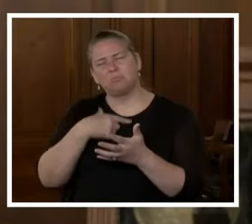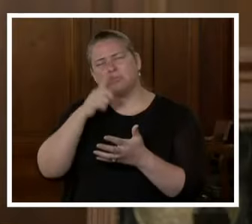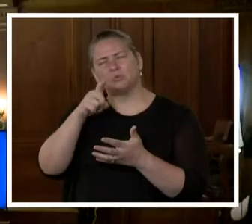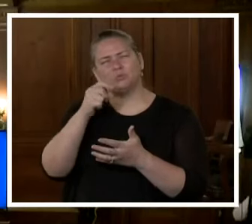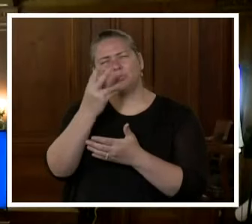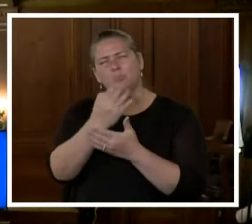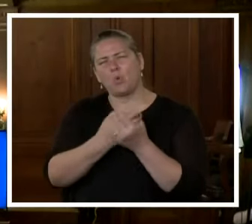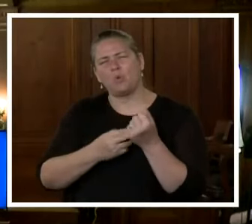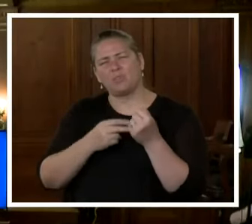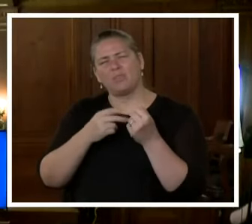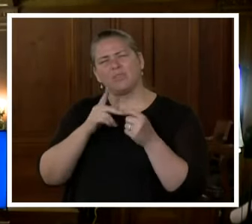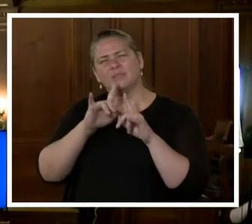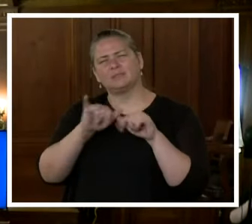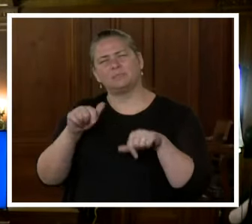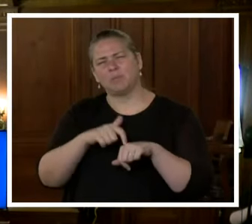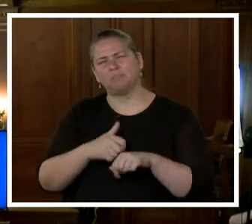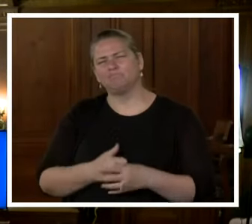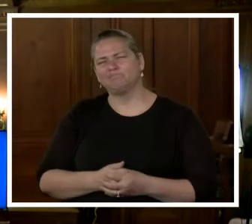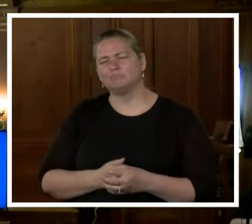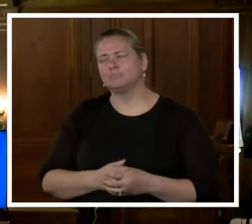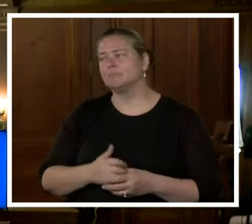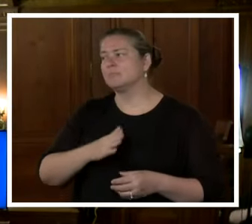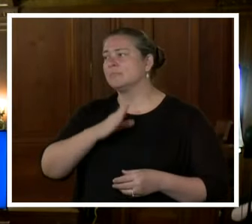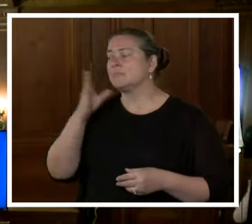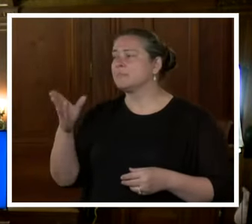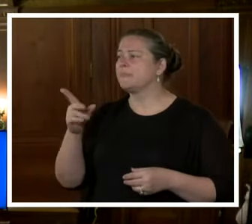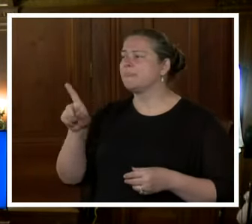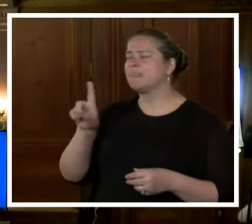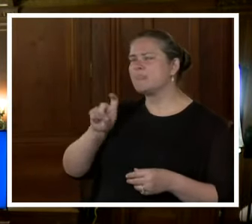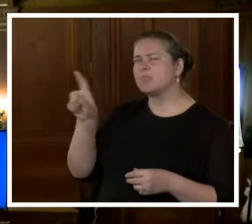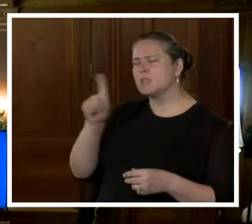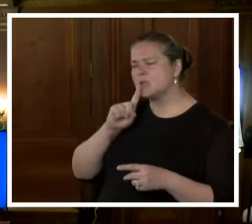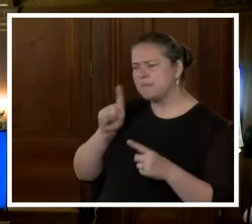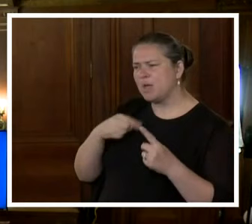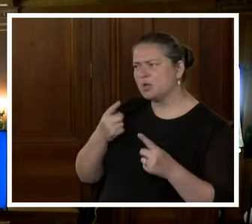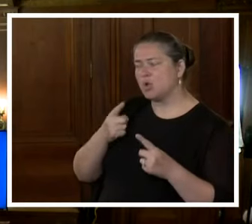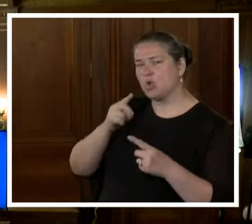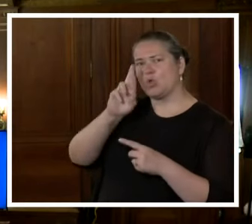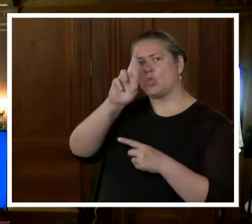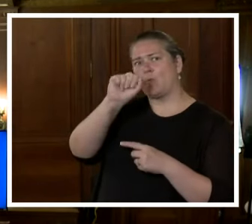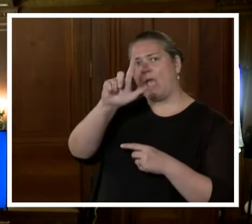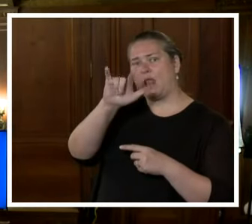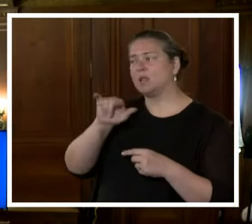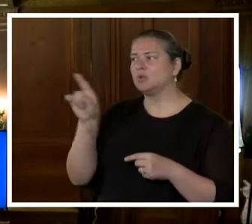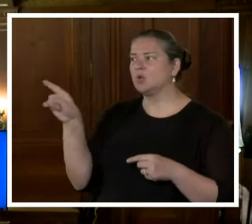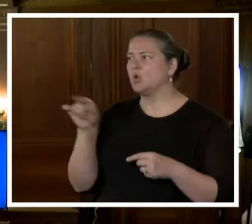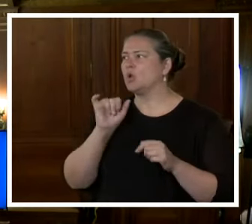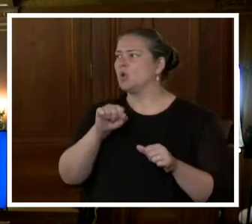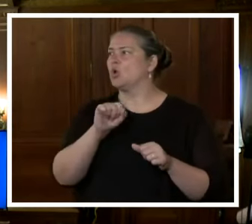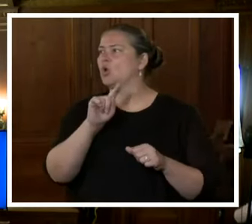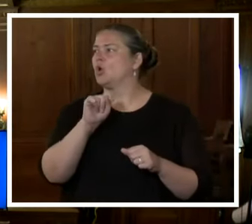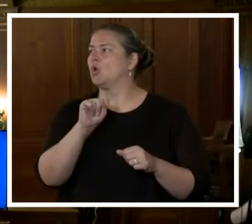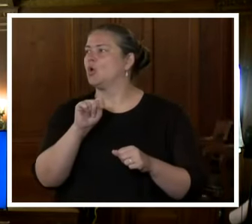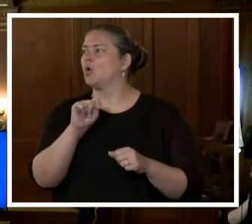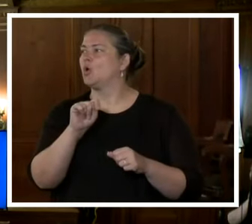GEE AND THEN MARCHED OVER AND STAT ON THE FRONTY PORCH